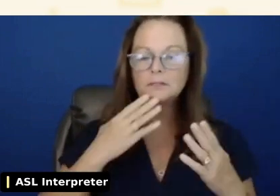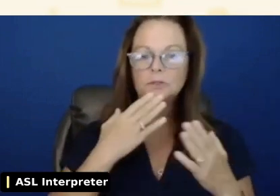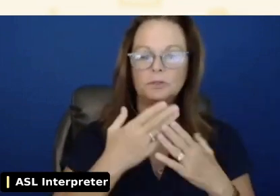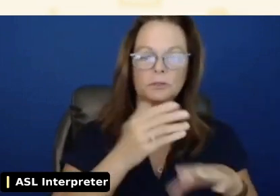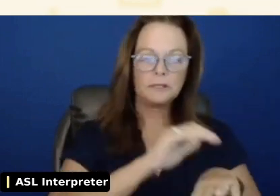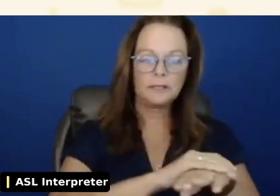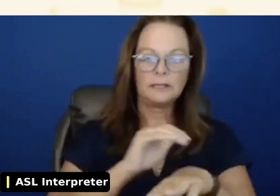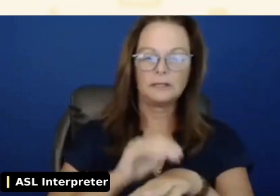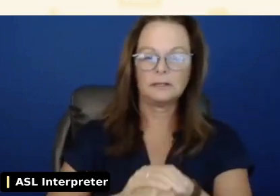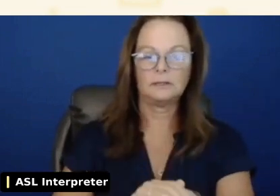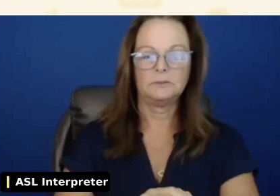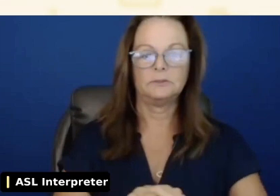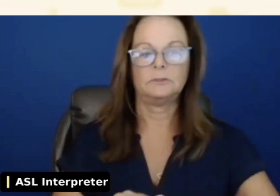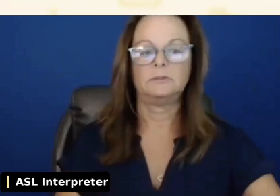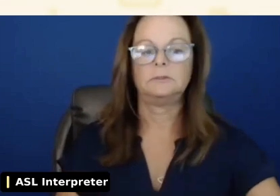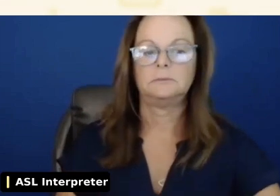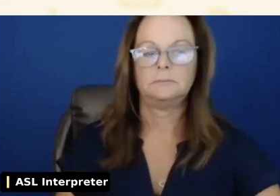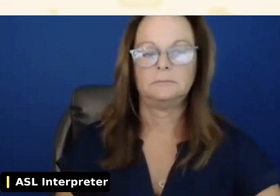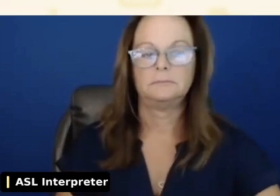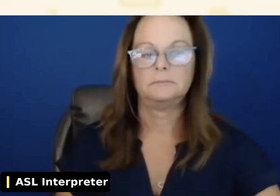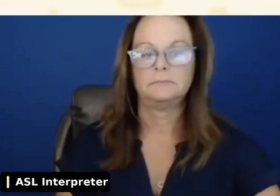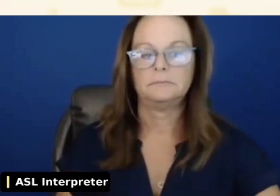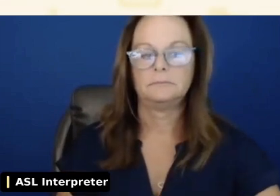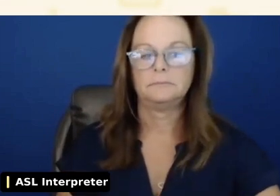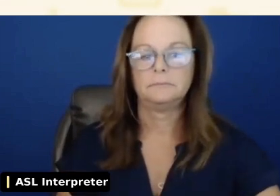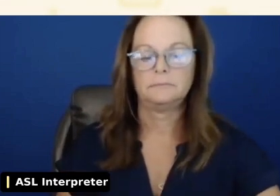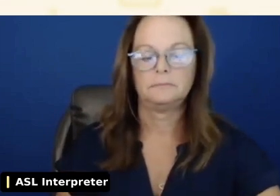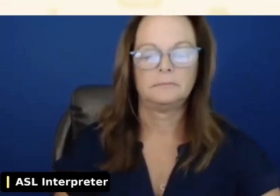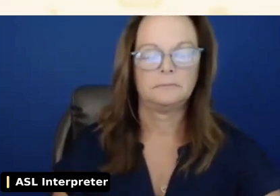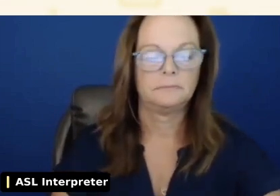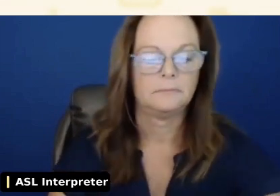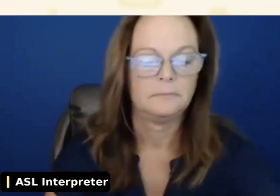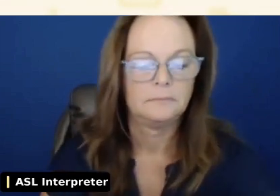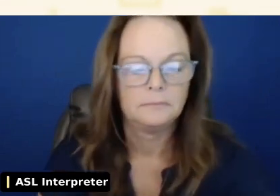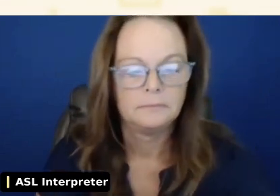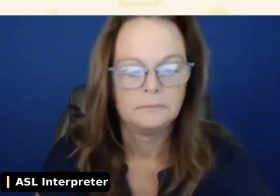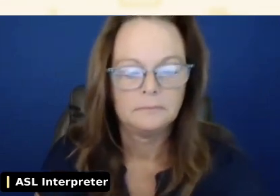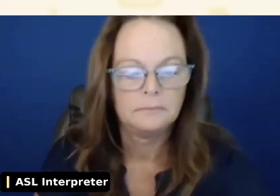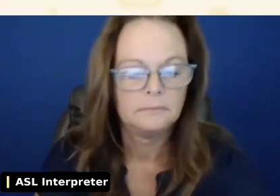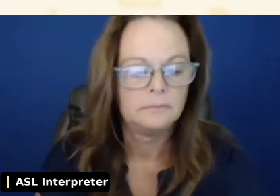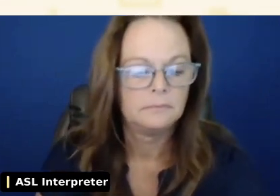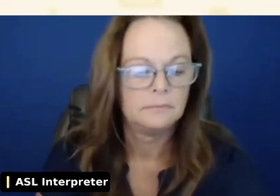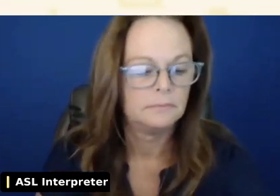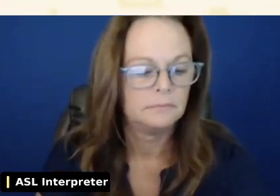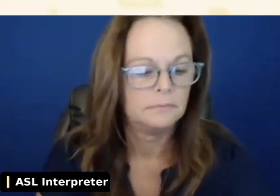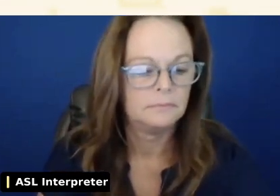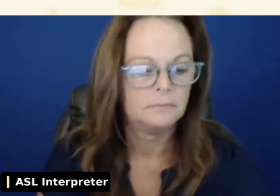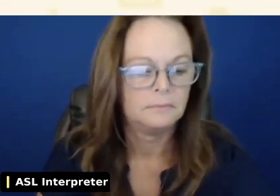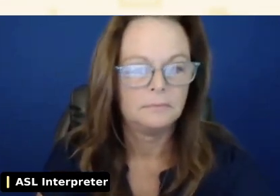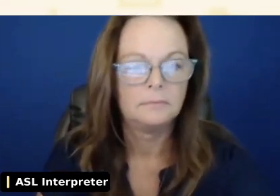And so it is really difficult for me to process what someone is saying,